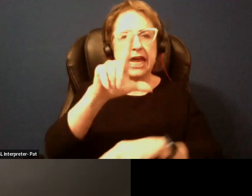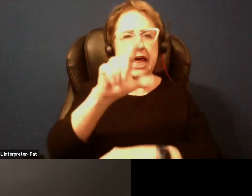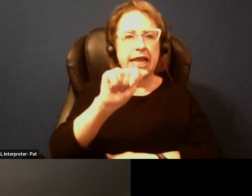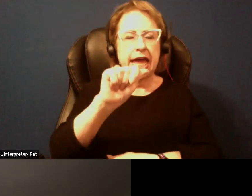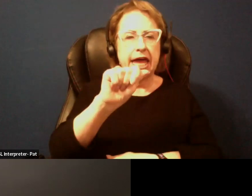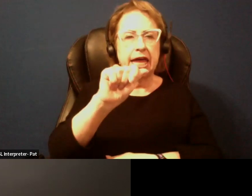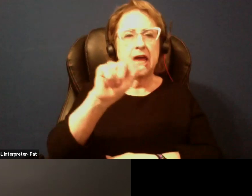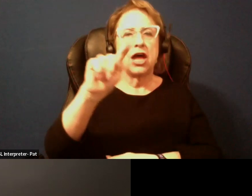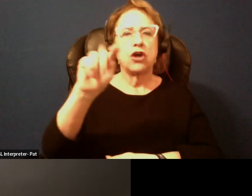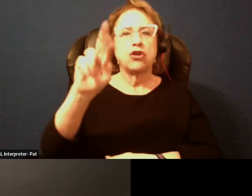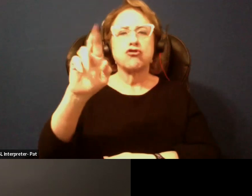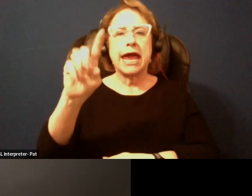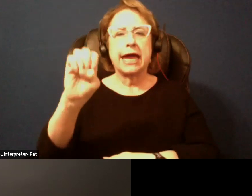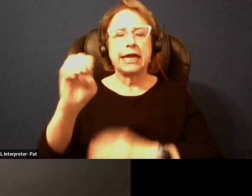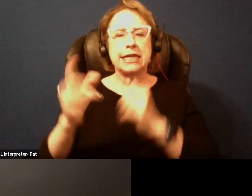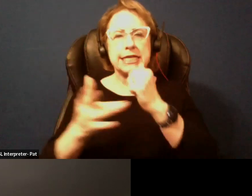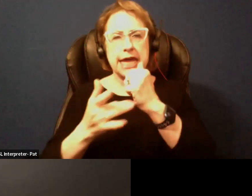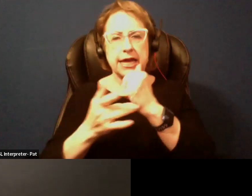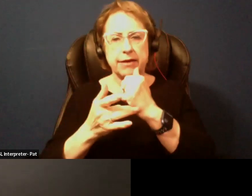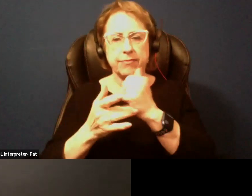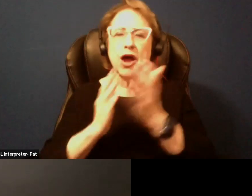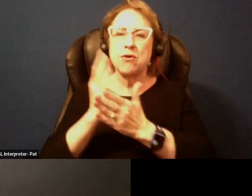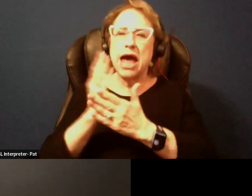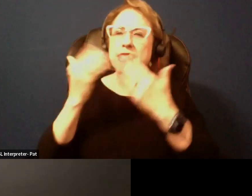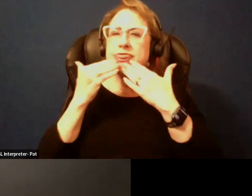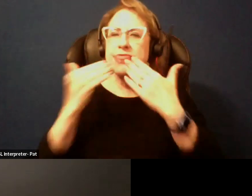a great person to talk to. Awesome! Alright Jim Karen thank you so much. We'll definitely have